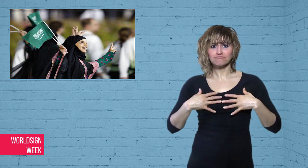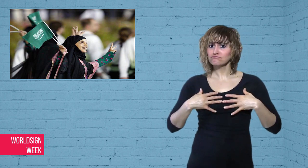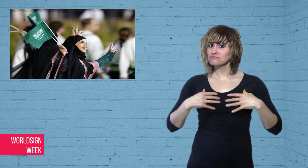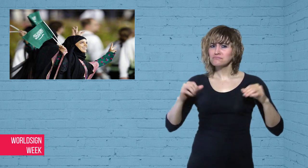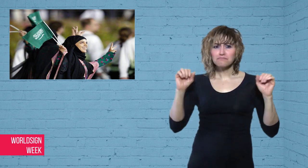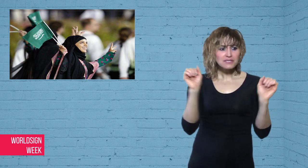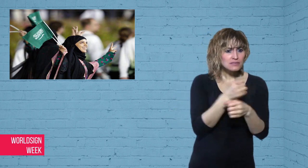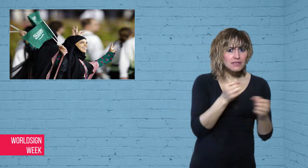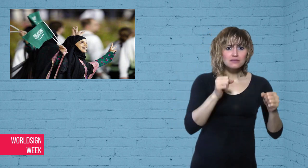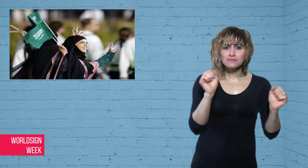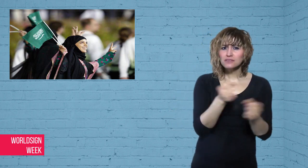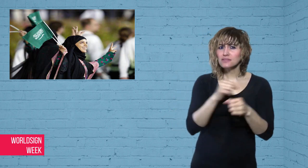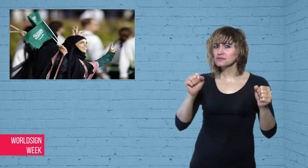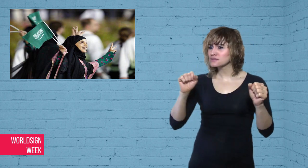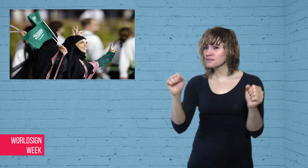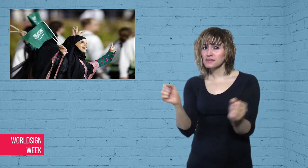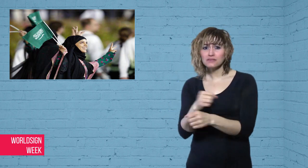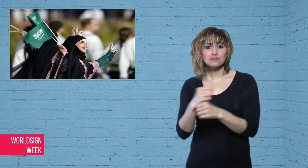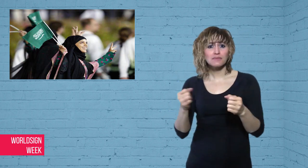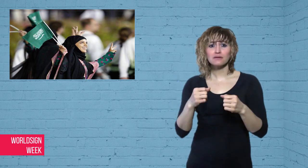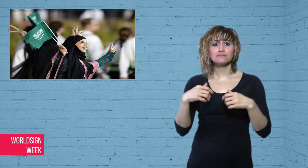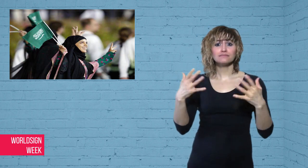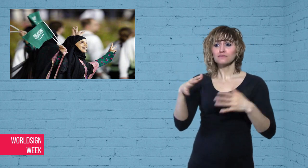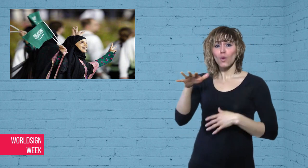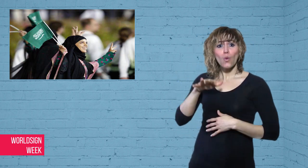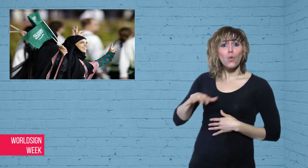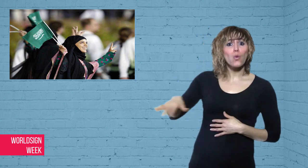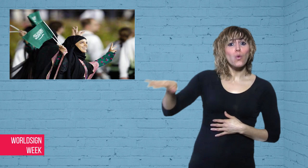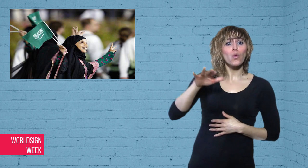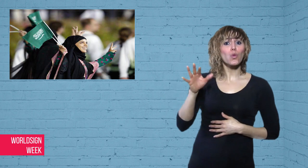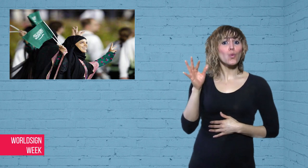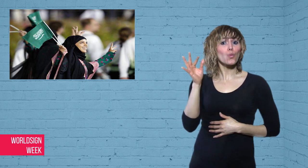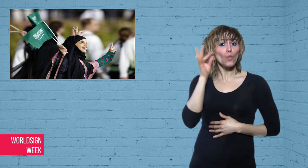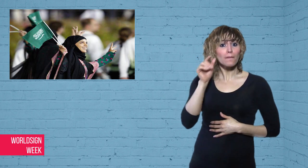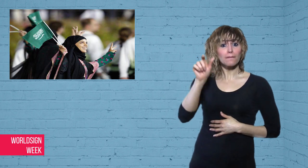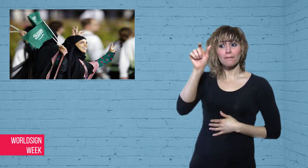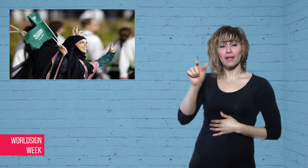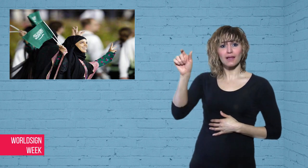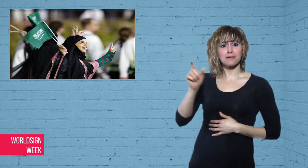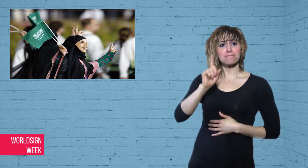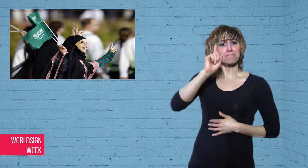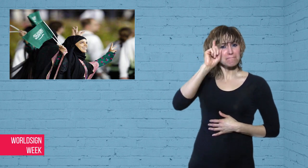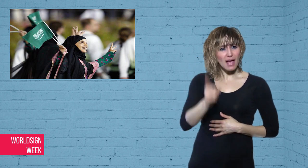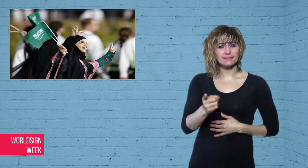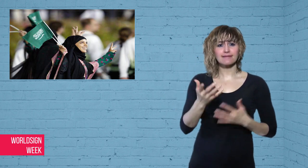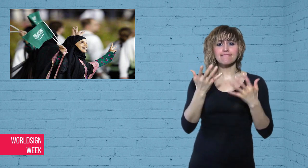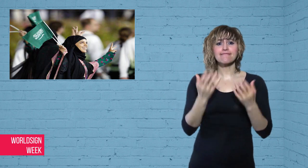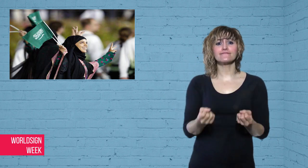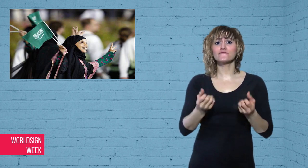shopping. All women must have a